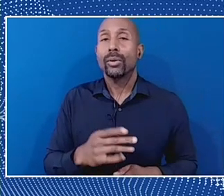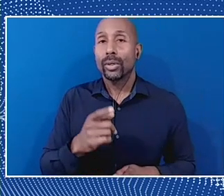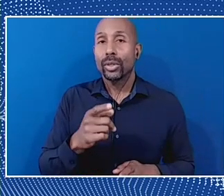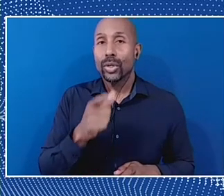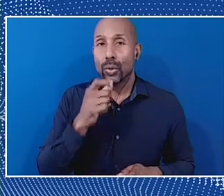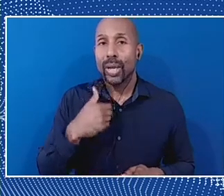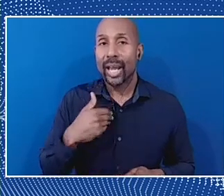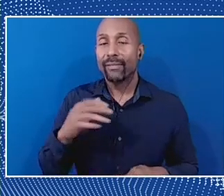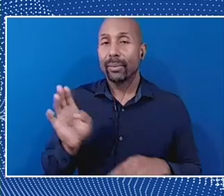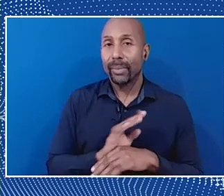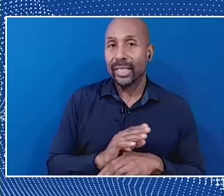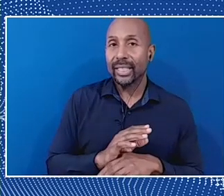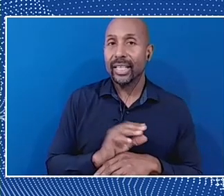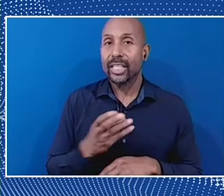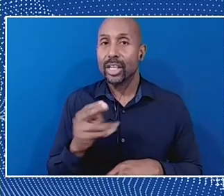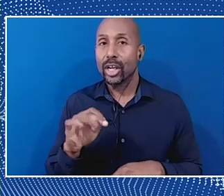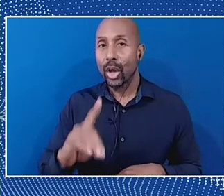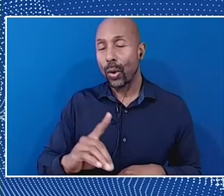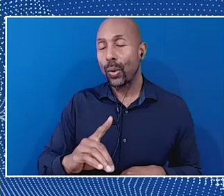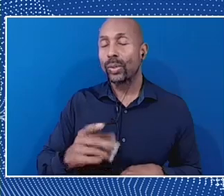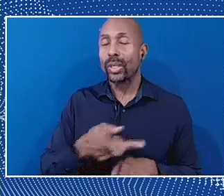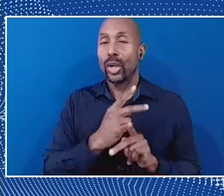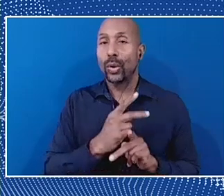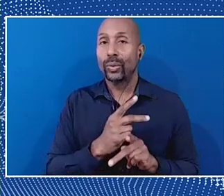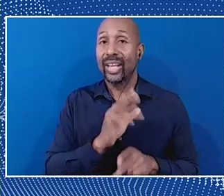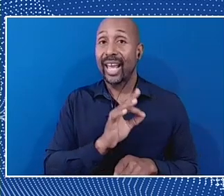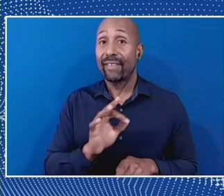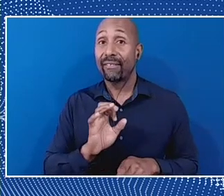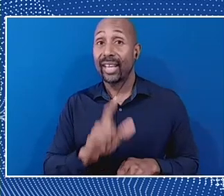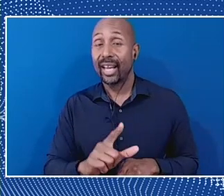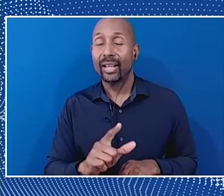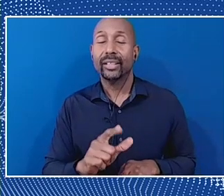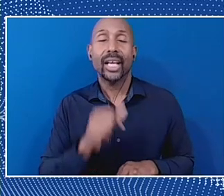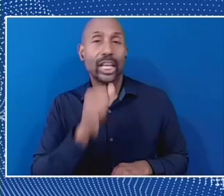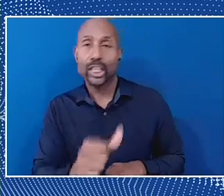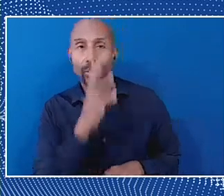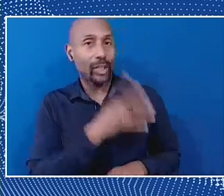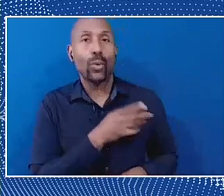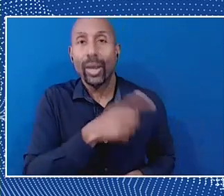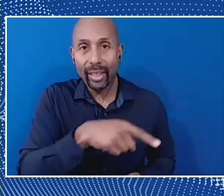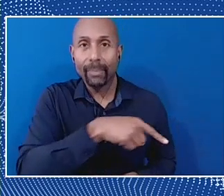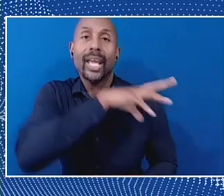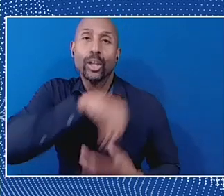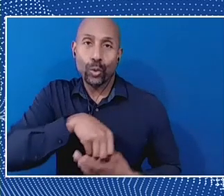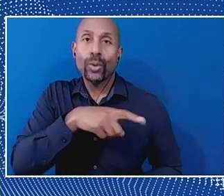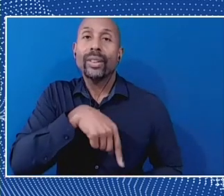We again applaud you for proposing a rule that provides an avenue for millions of Americans to see the relief that President